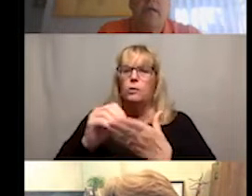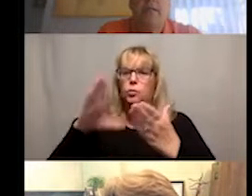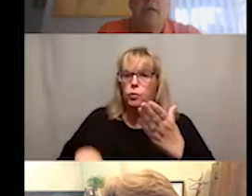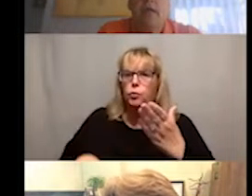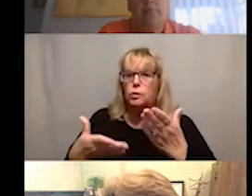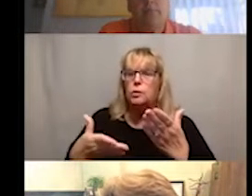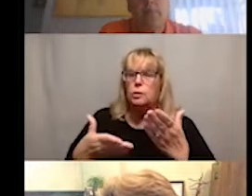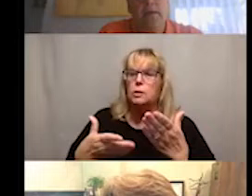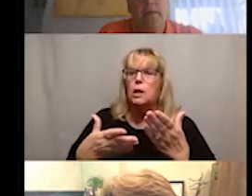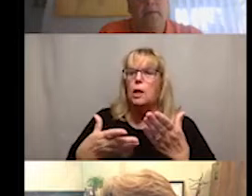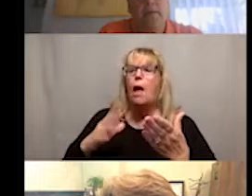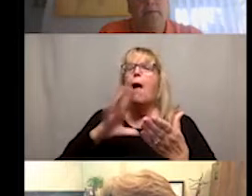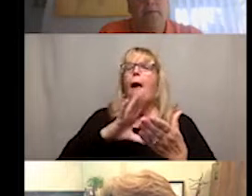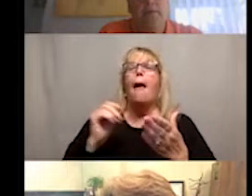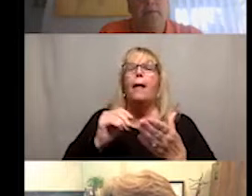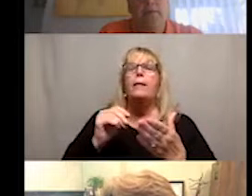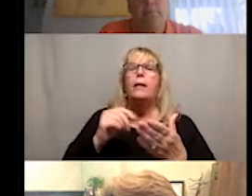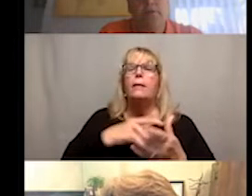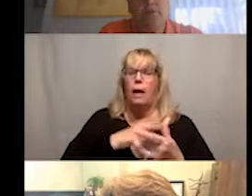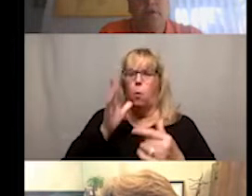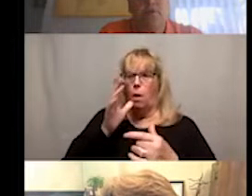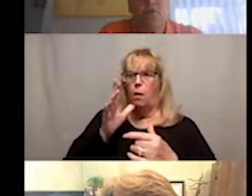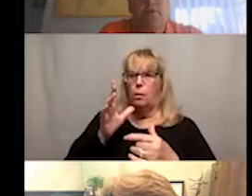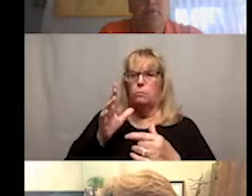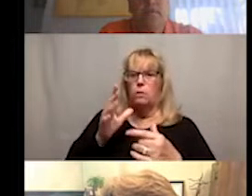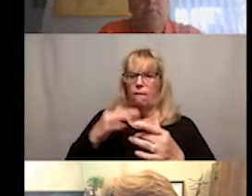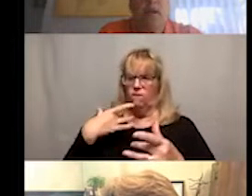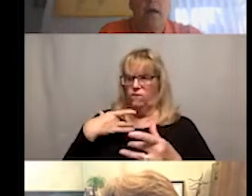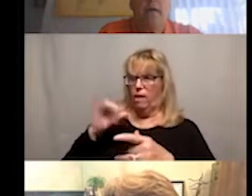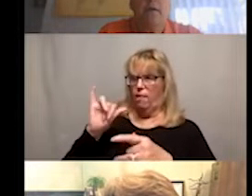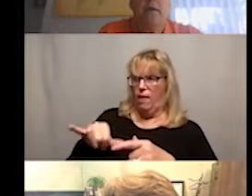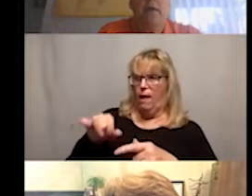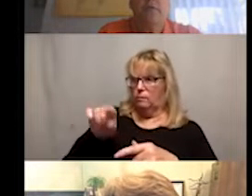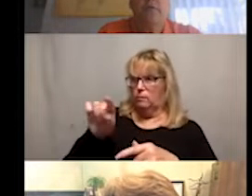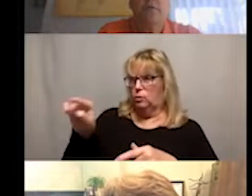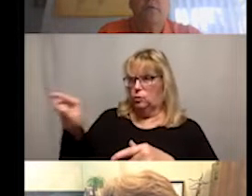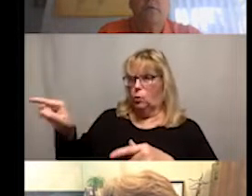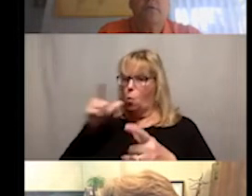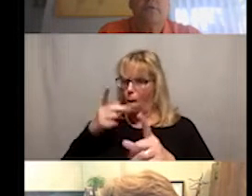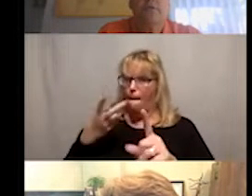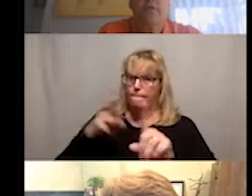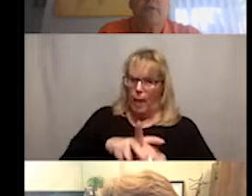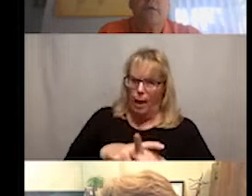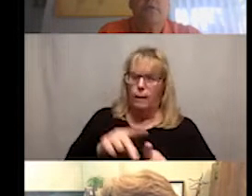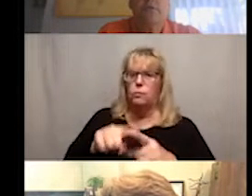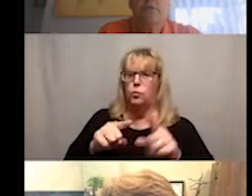and they kind of pick the particular ones that apply uh to the to the individual